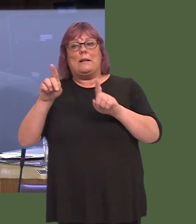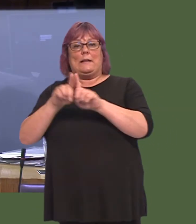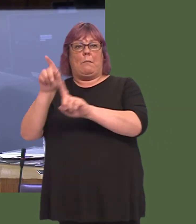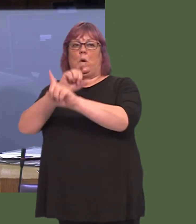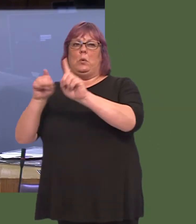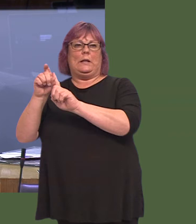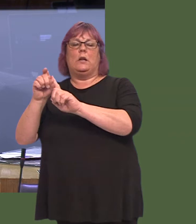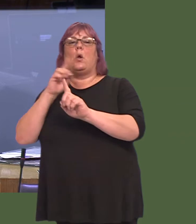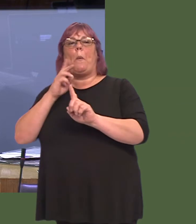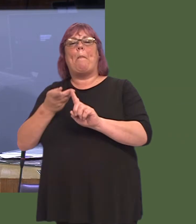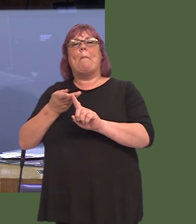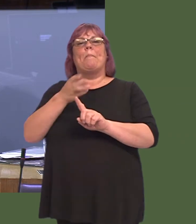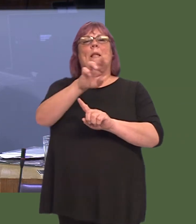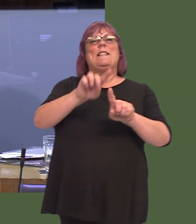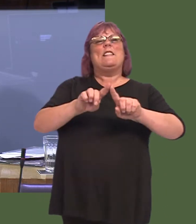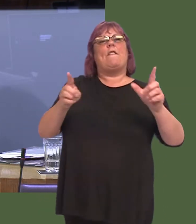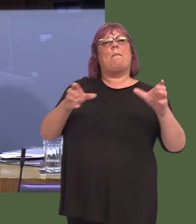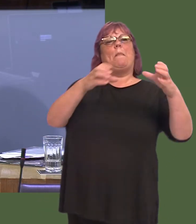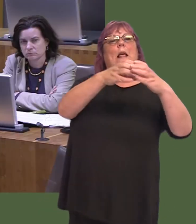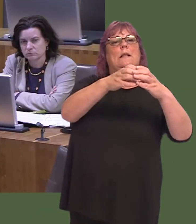from a peer group that might have got them into trouble in the first place, and often